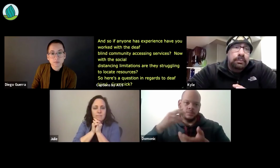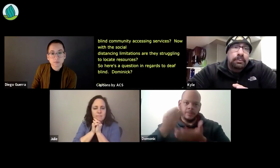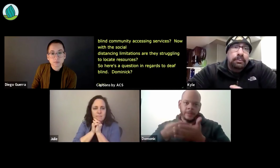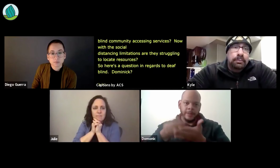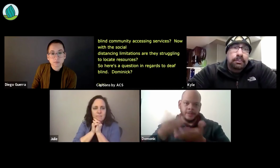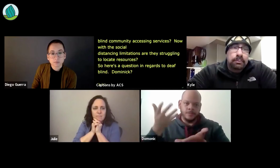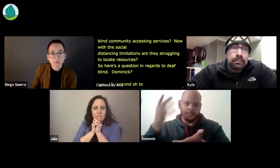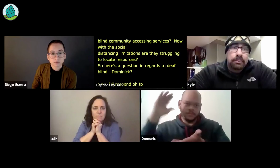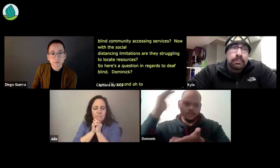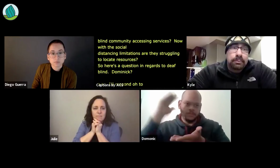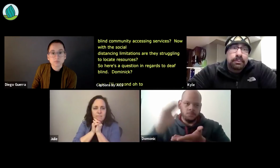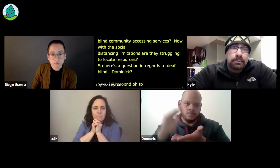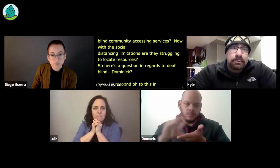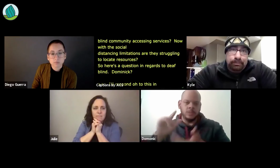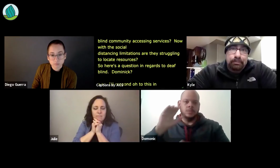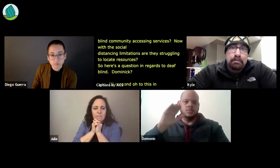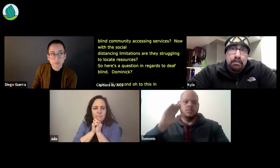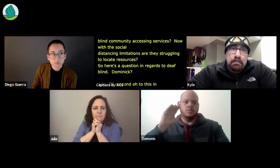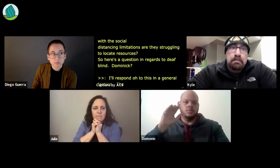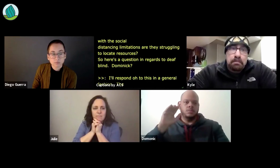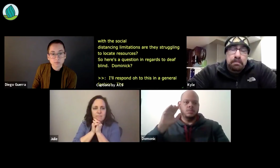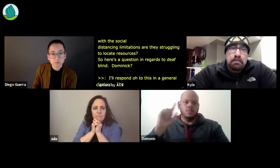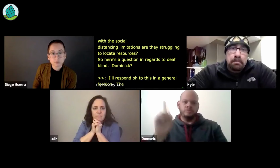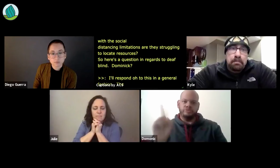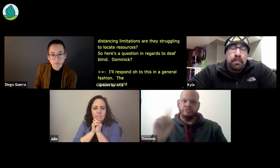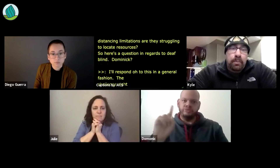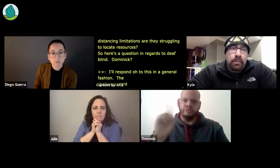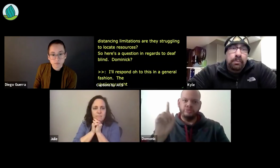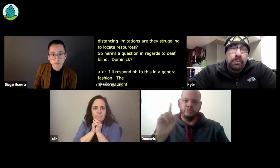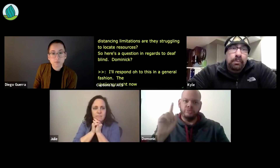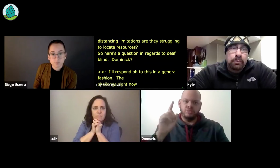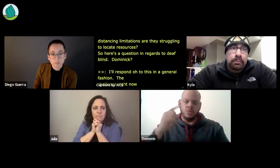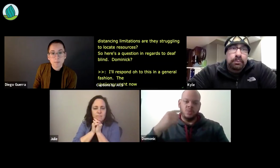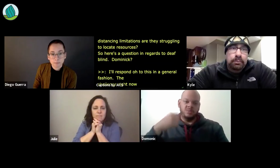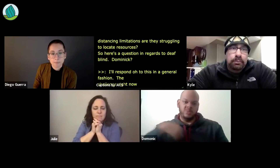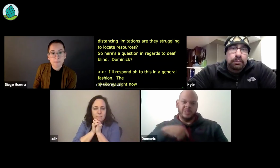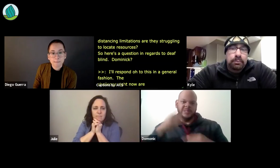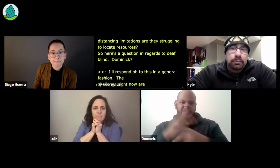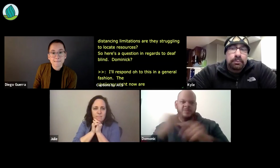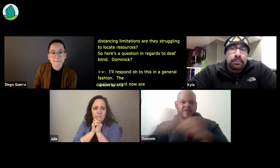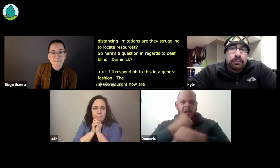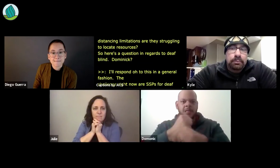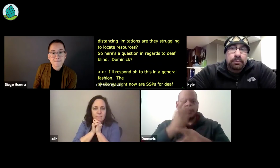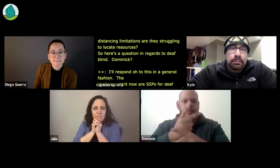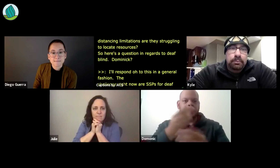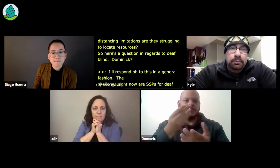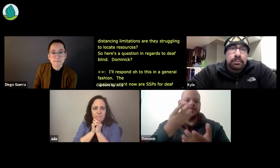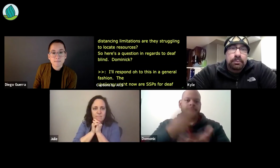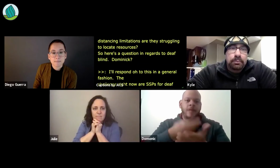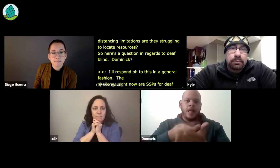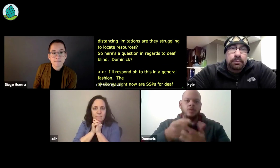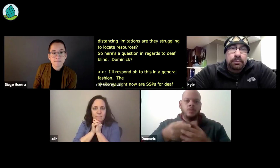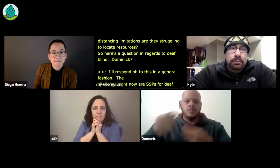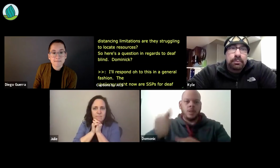funds for SSPs are reduced and difficult to locate. We keep fighting to find funding sources